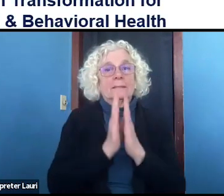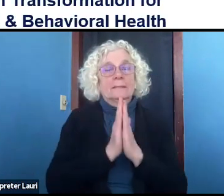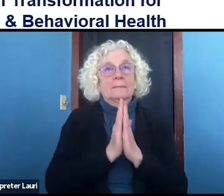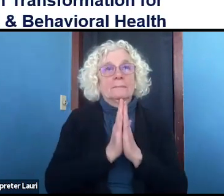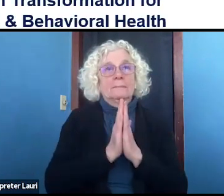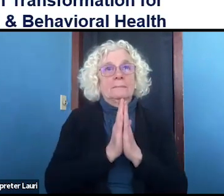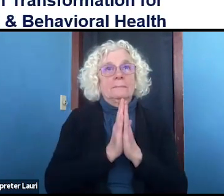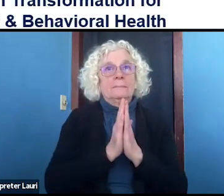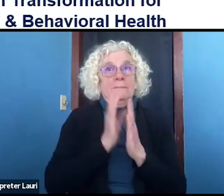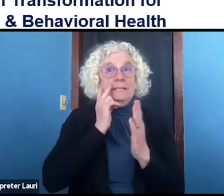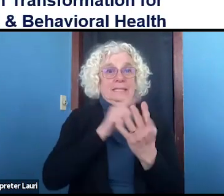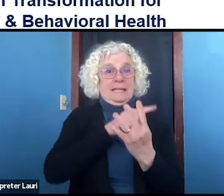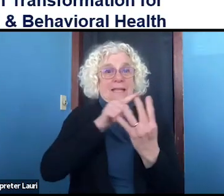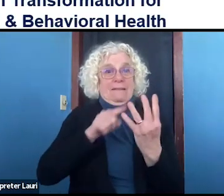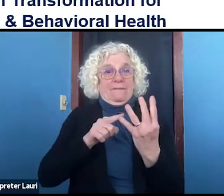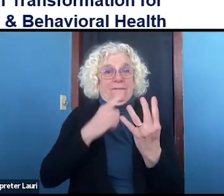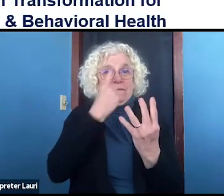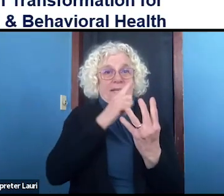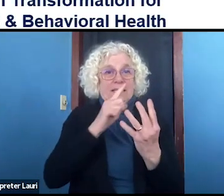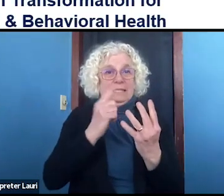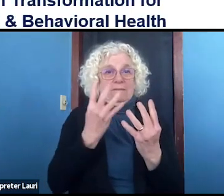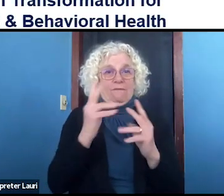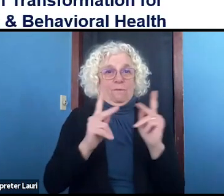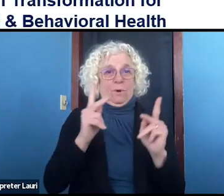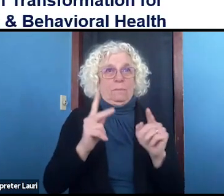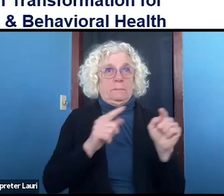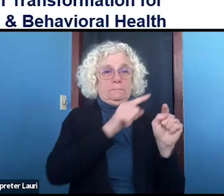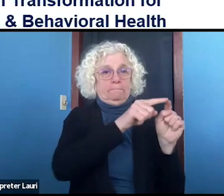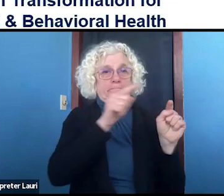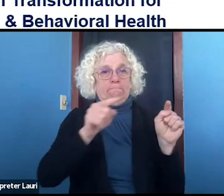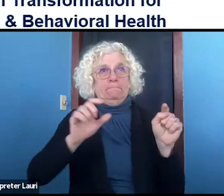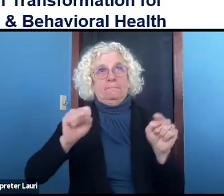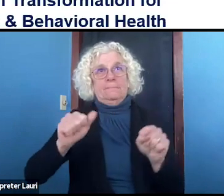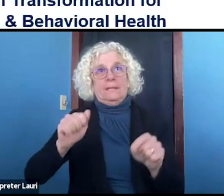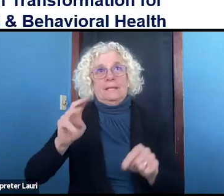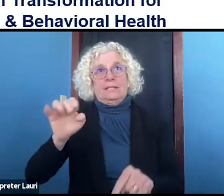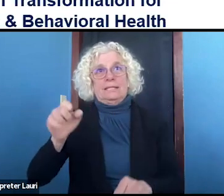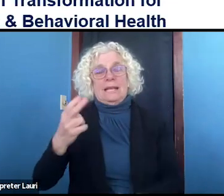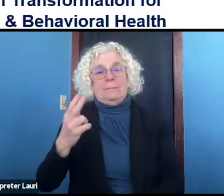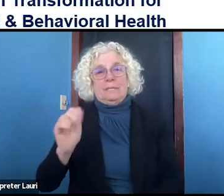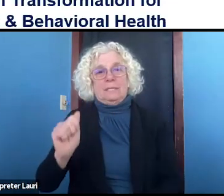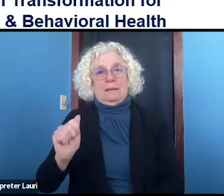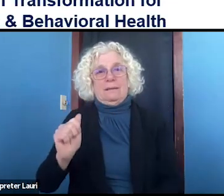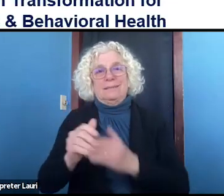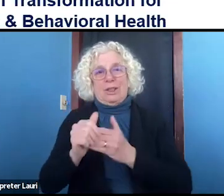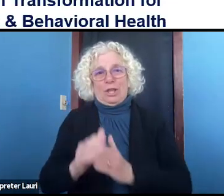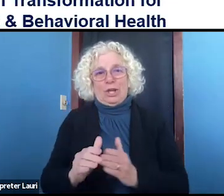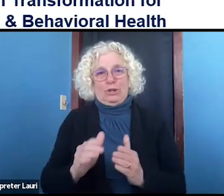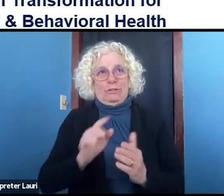very distinguished people who are part of Samsung's leadership, and you're going to hear from all of them, all of these wonderful people.